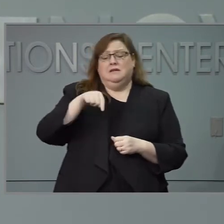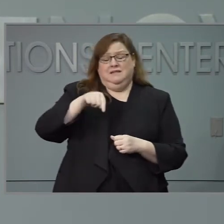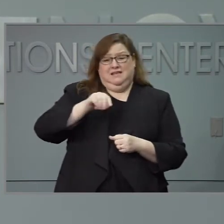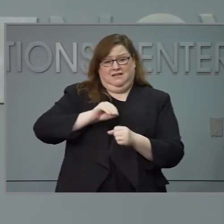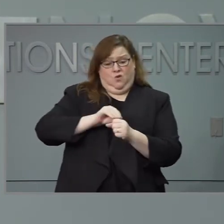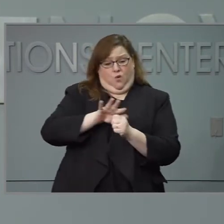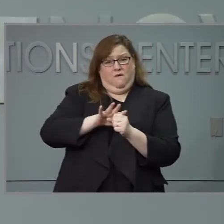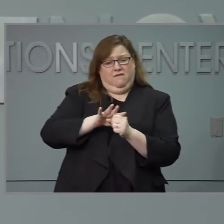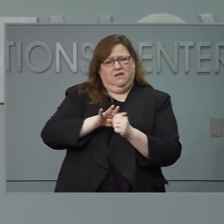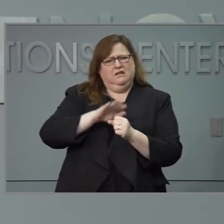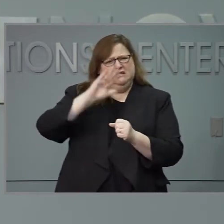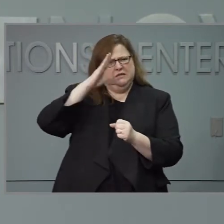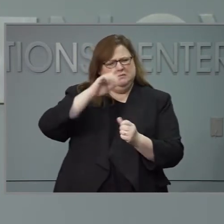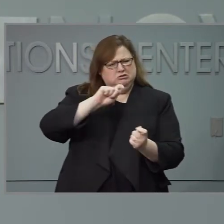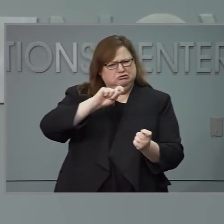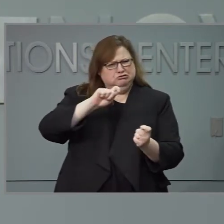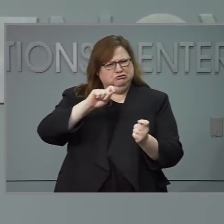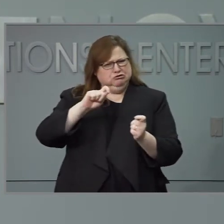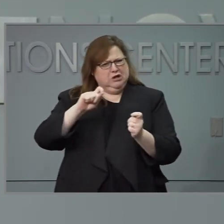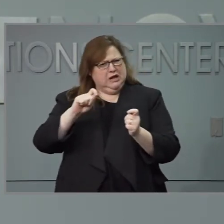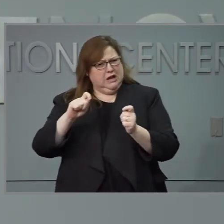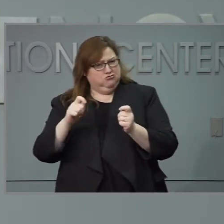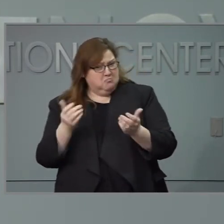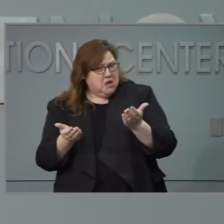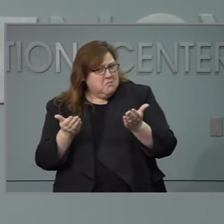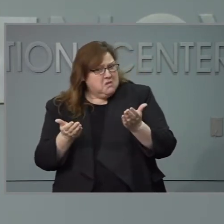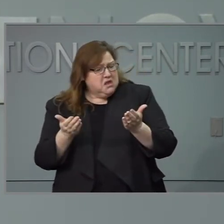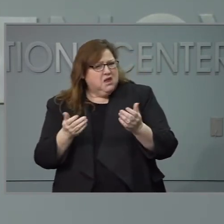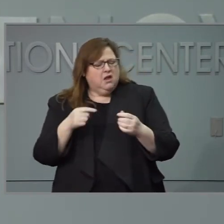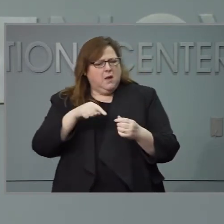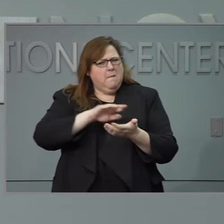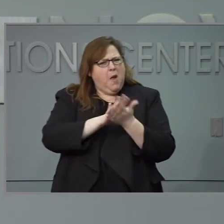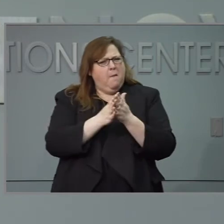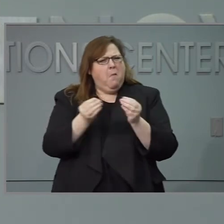PERO A PESAR DE ESTO, EL DEPARTAMENTO SE HA UNIDO Y HA